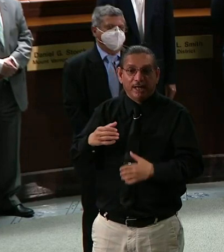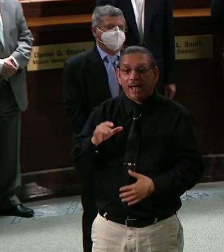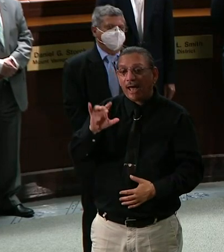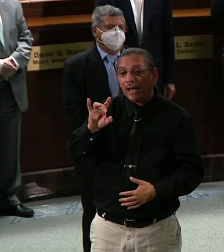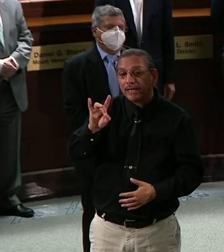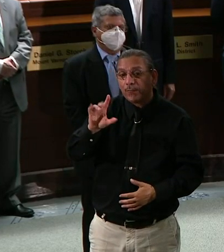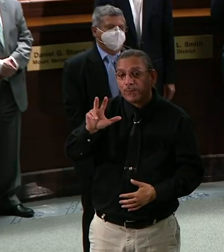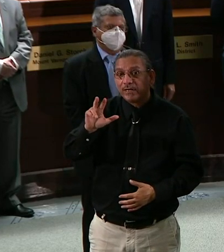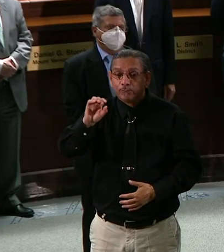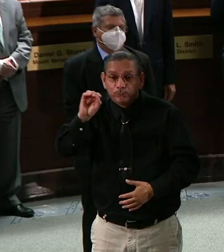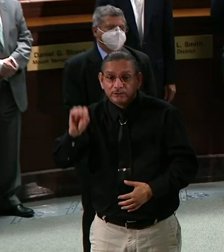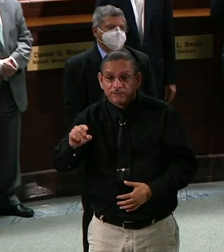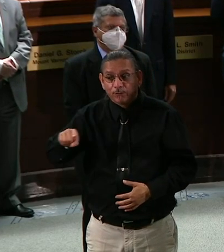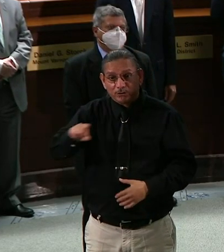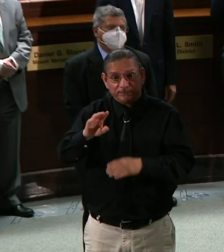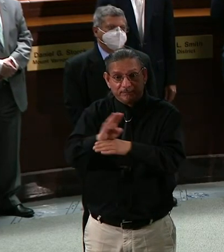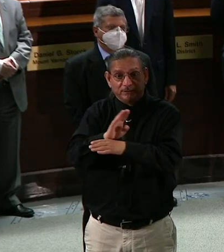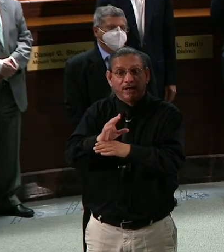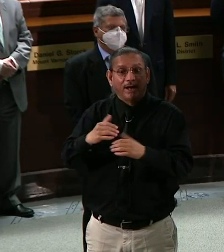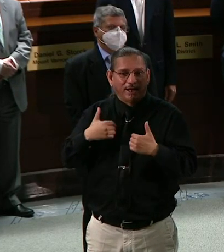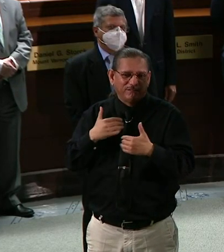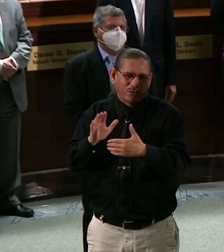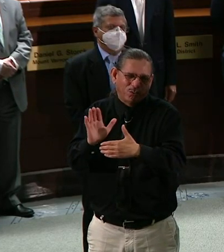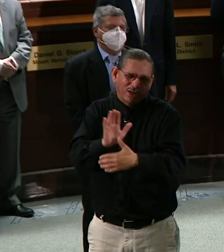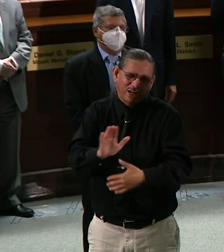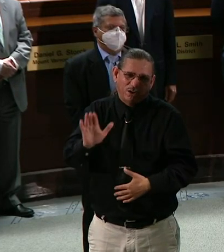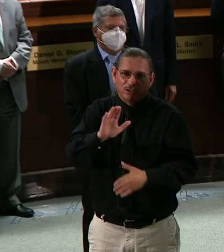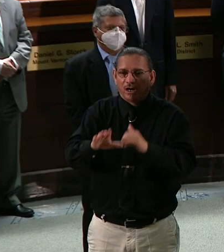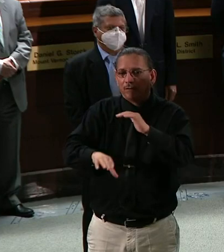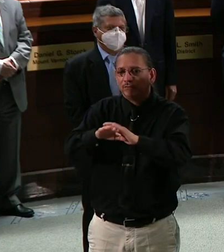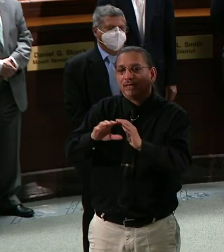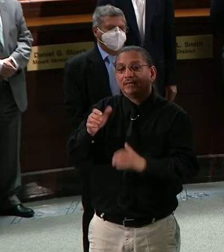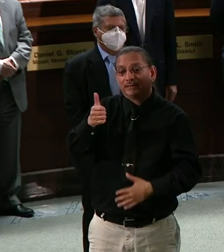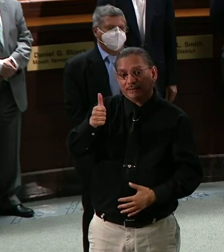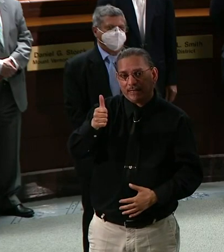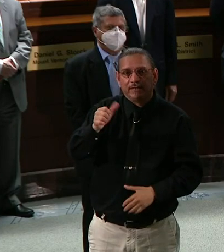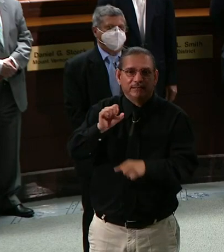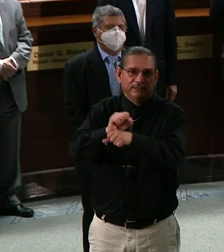FAIRFAX COUNTY 83% OF THOSE